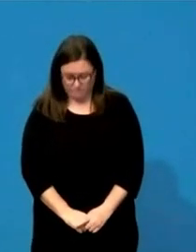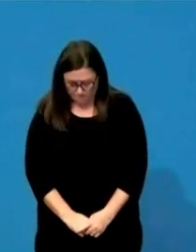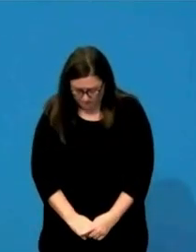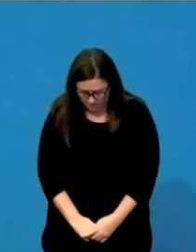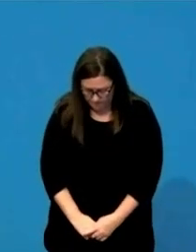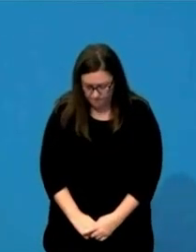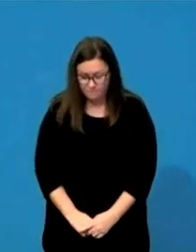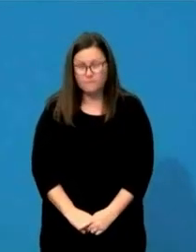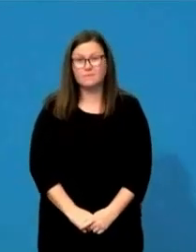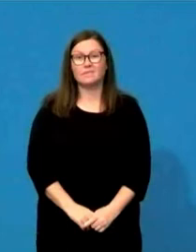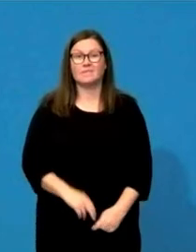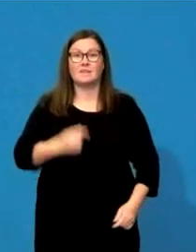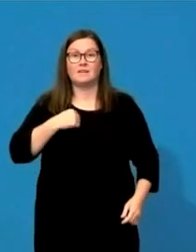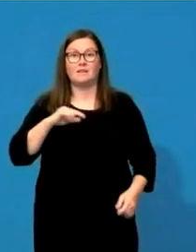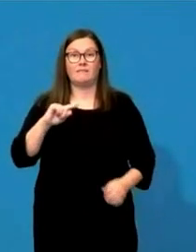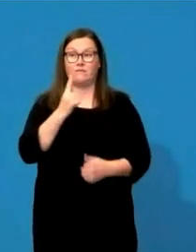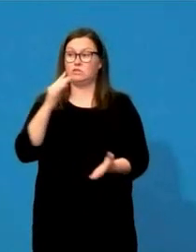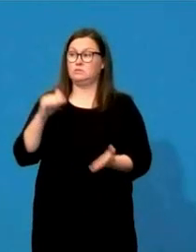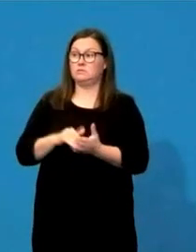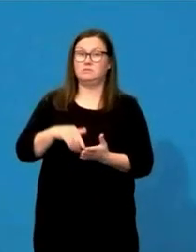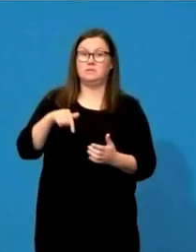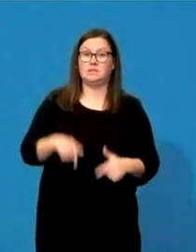was to Sydney and how little access to services there were.